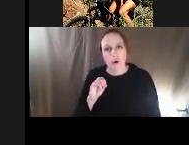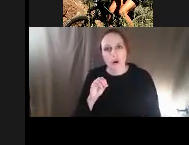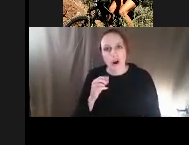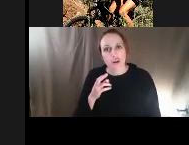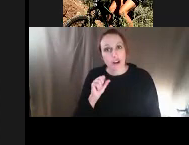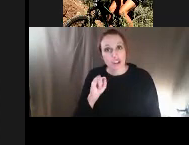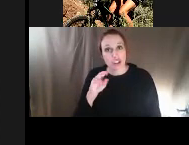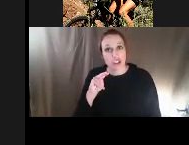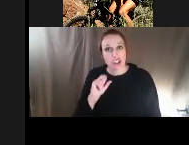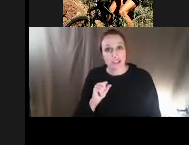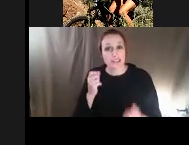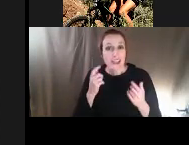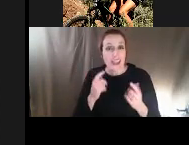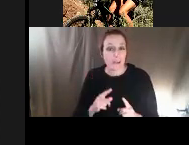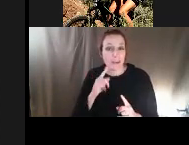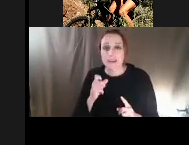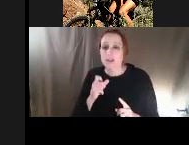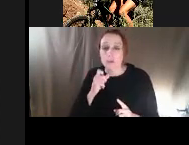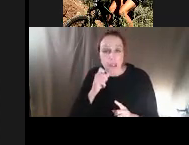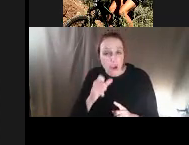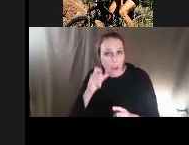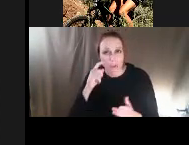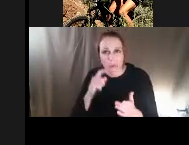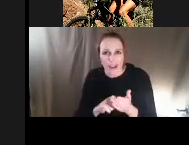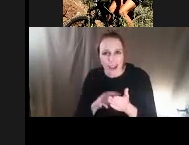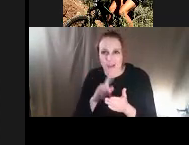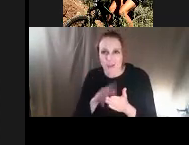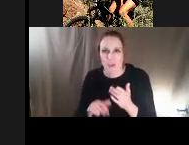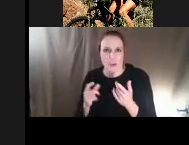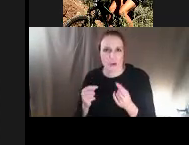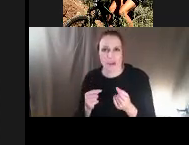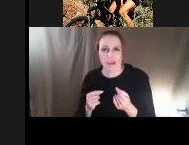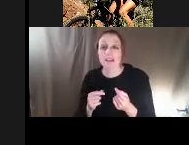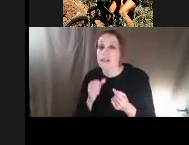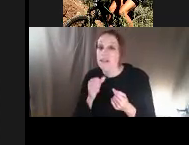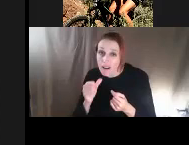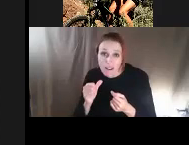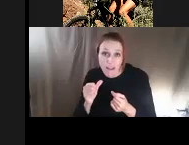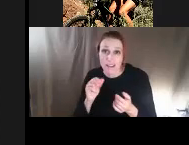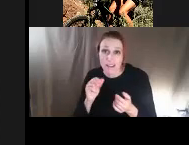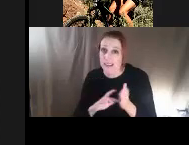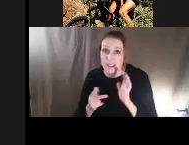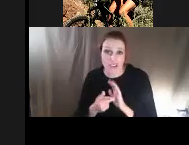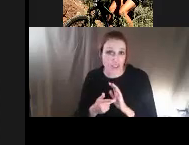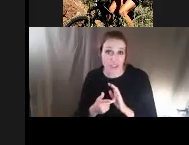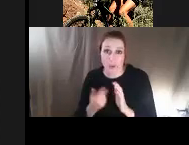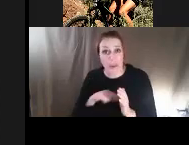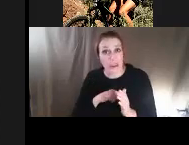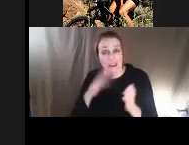It's really absolutely unintentional. So, Derald Wing Sue is a psychologist and he's the